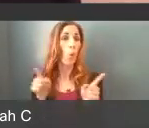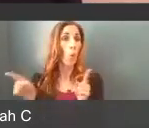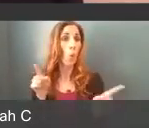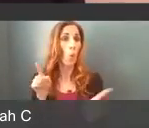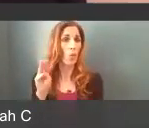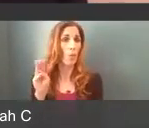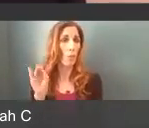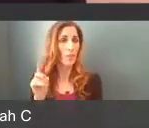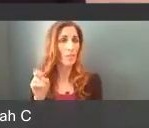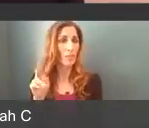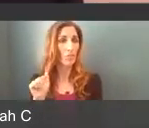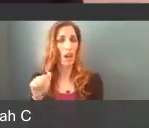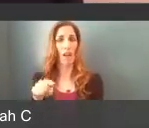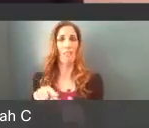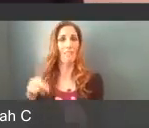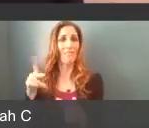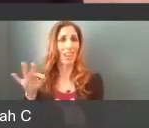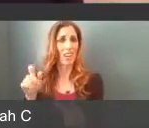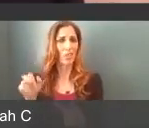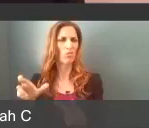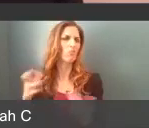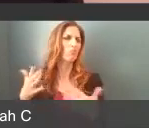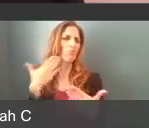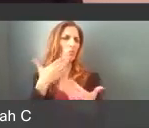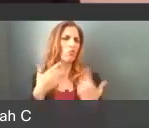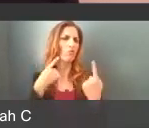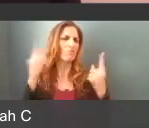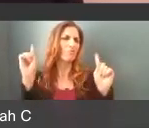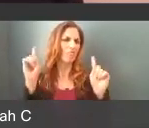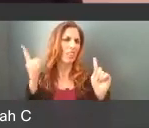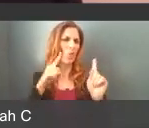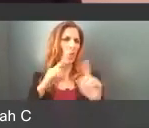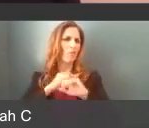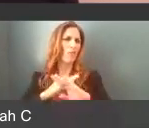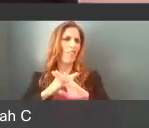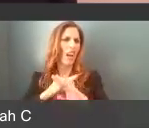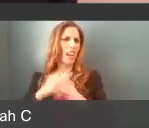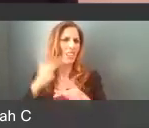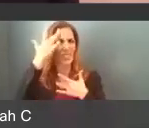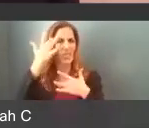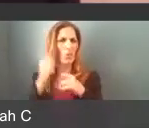highly effective at preventing COVID-19, so this should not be a cause for concern.